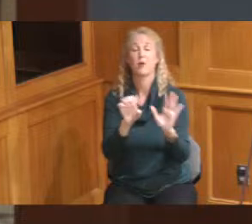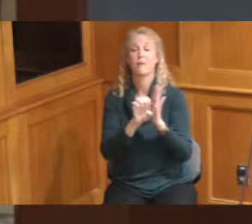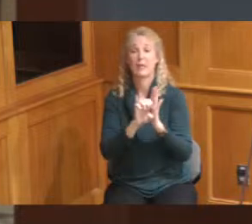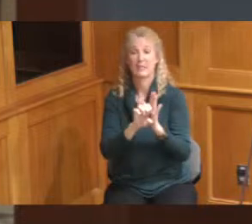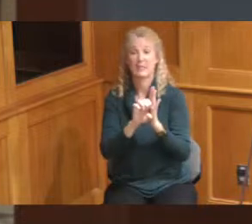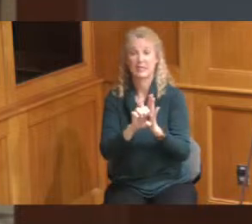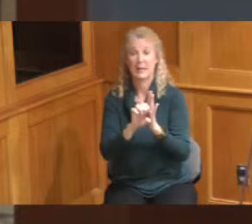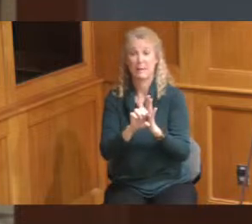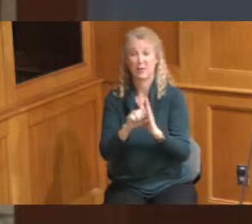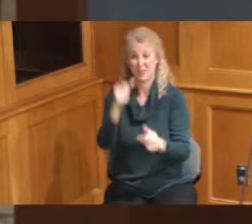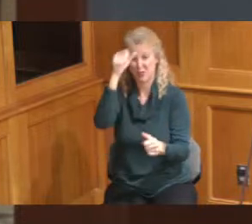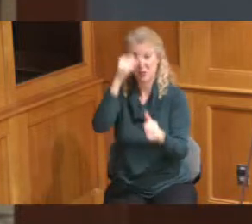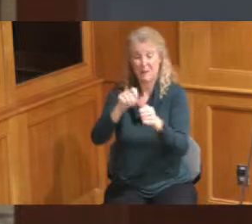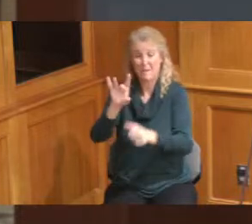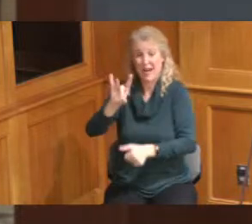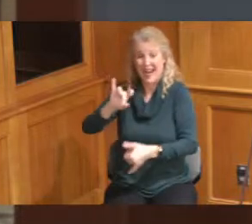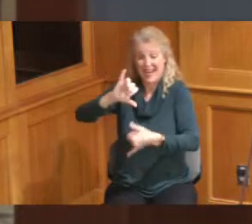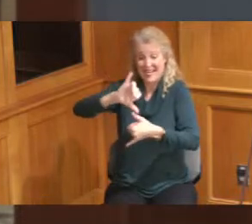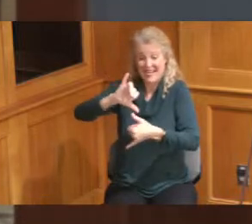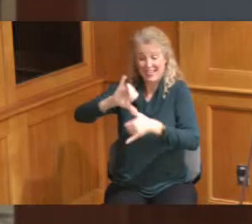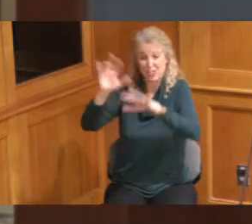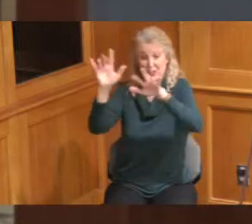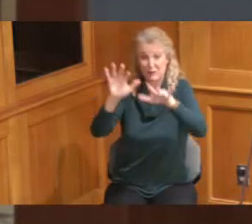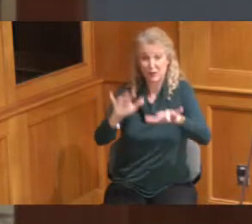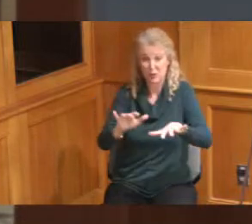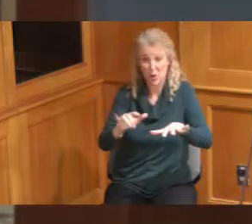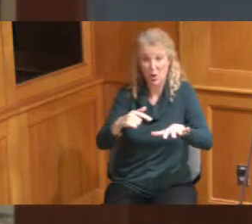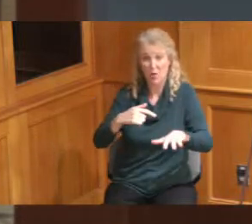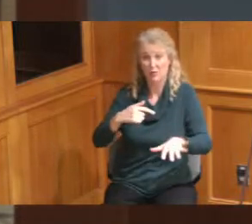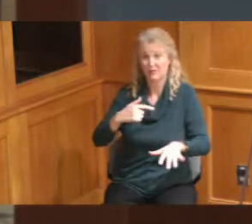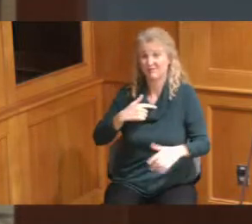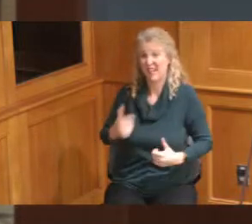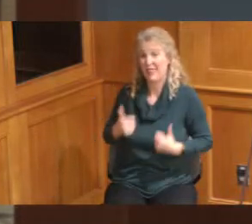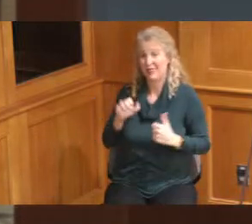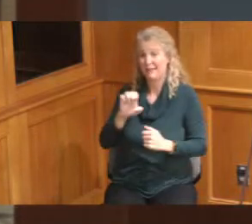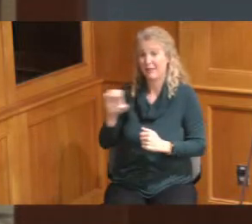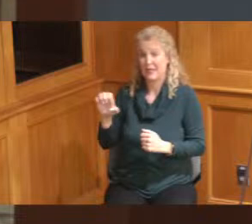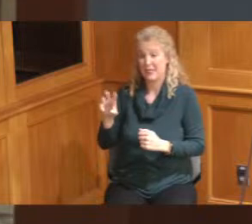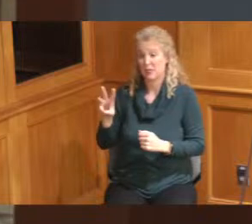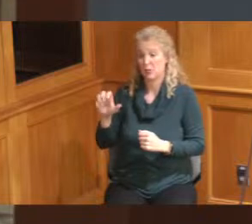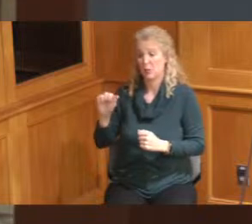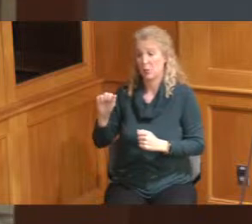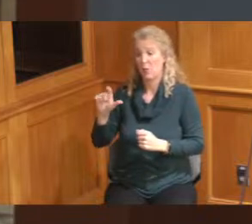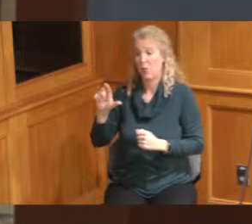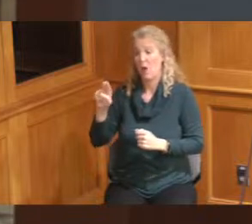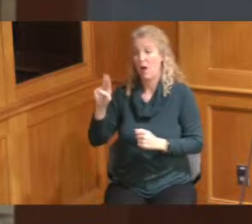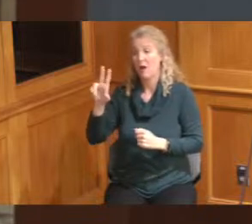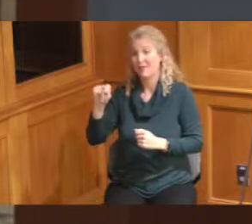of snow I live on way I live right in the middle of East Walnut Hills on a Major Street and that